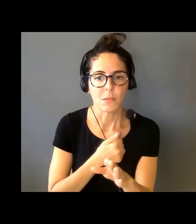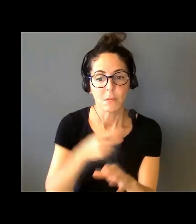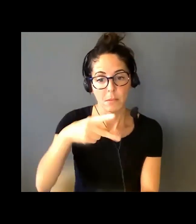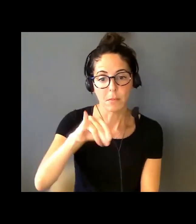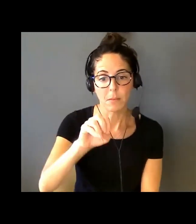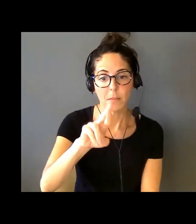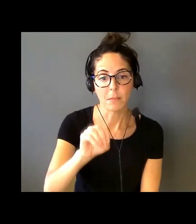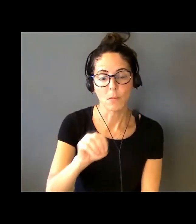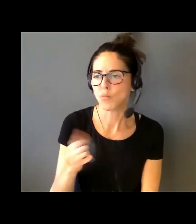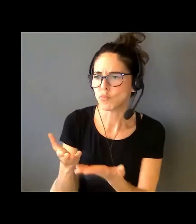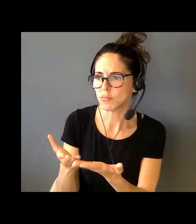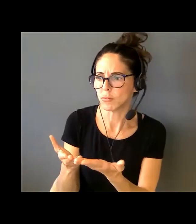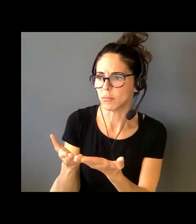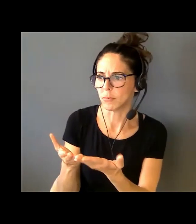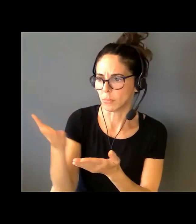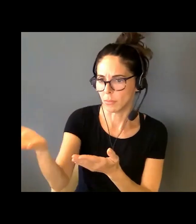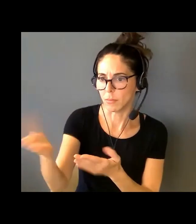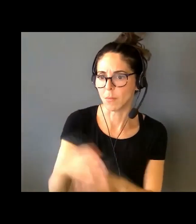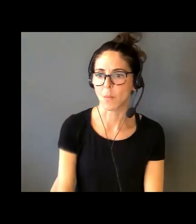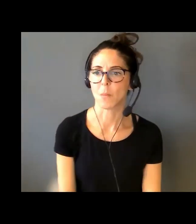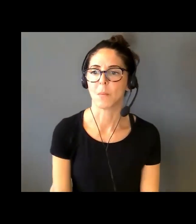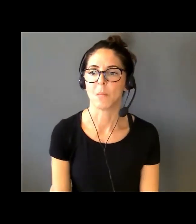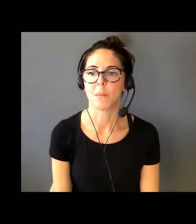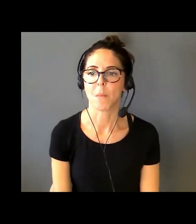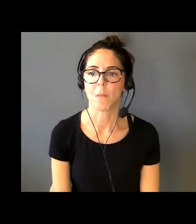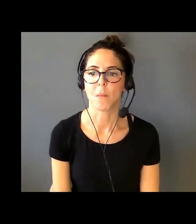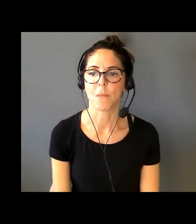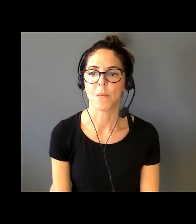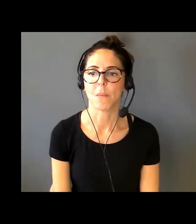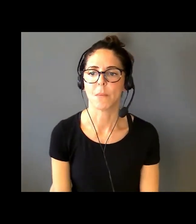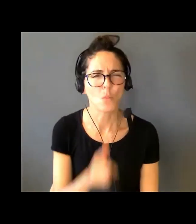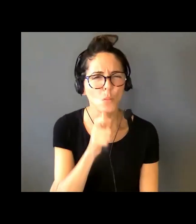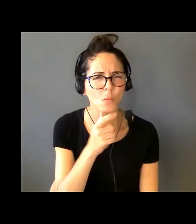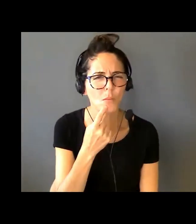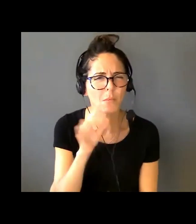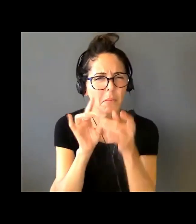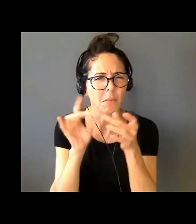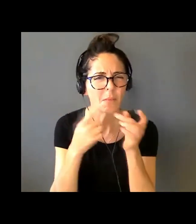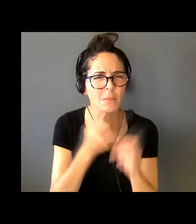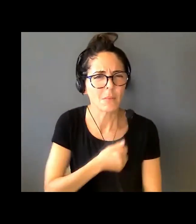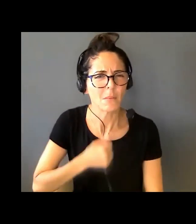with the other person, yes. >> DR. JEN RINALDI: Let’s find the other person. Who just said sorry? >> AUDIENCE MEMBER: This is Caitlin.